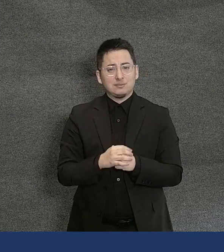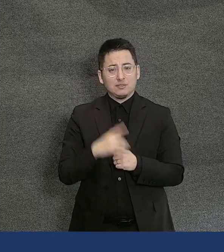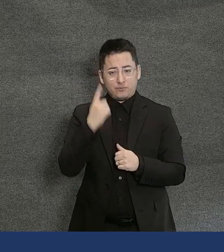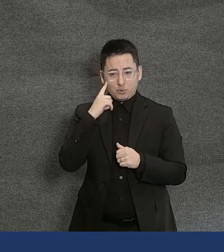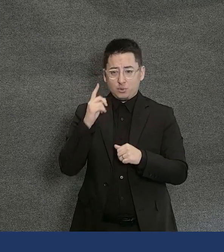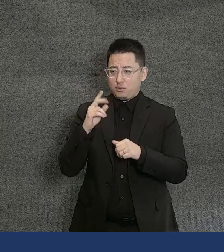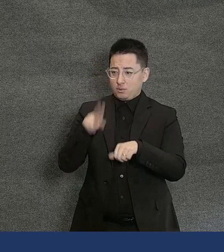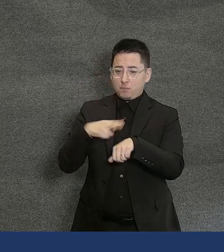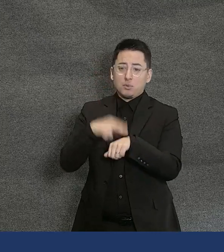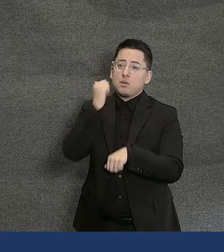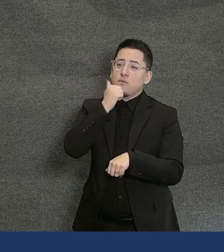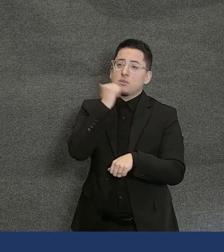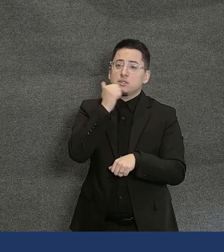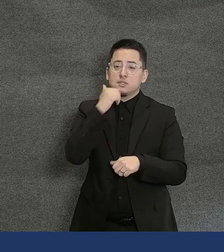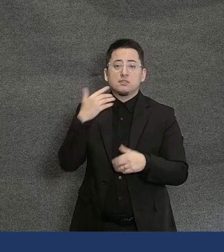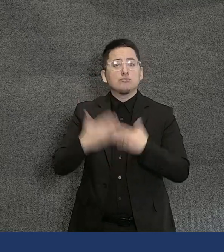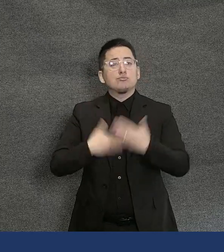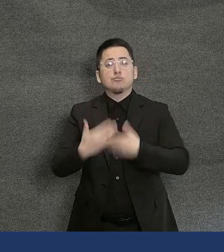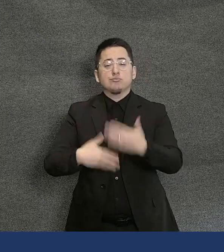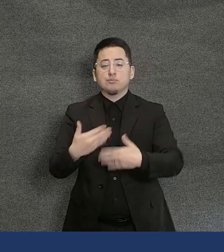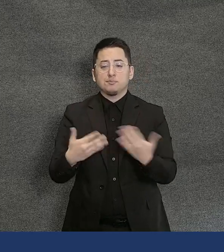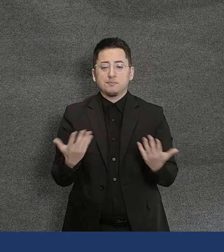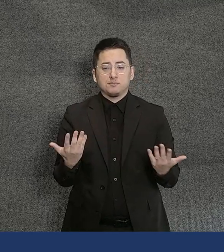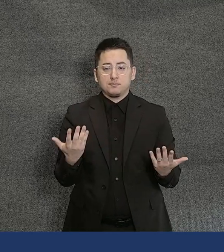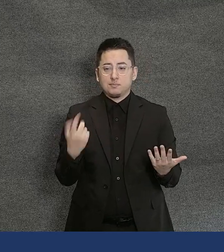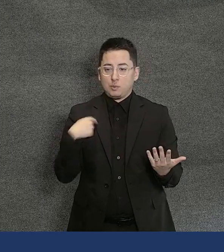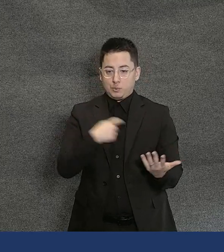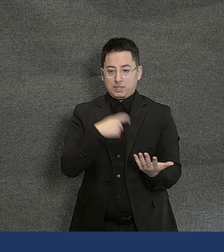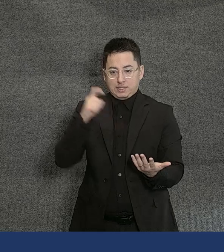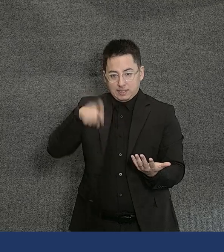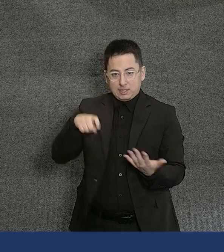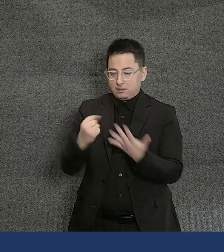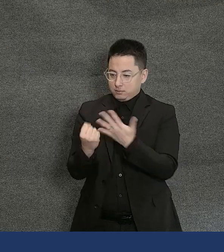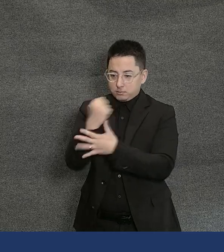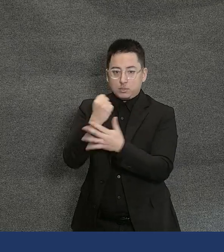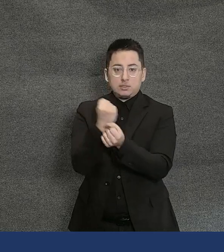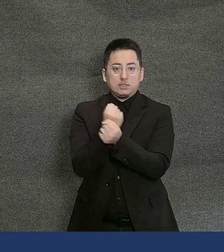but there can be a real safety issue as well.